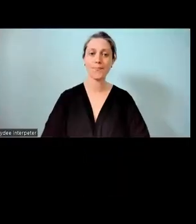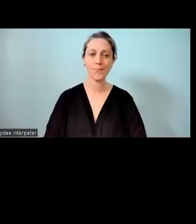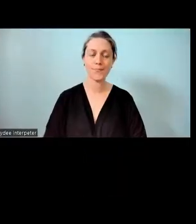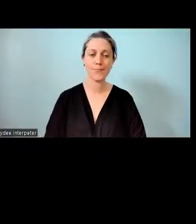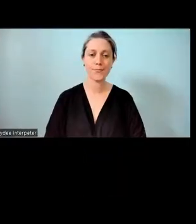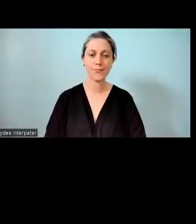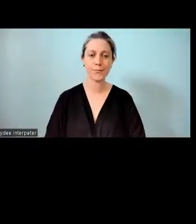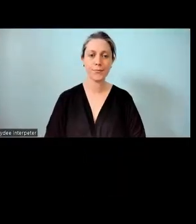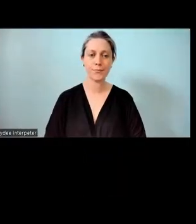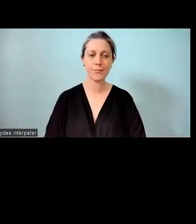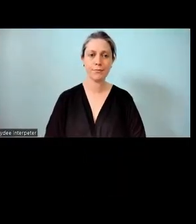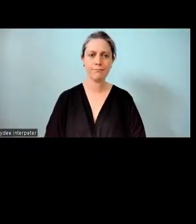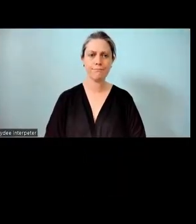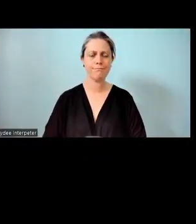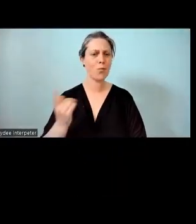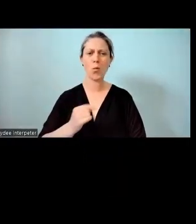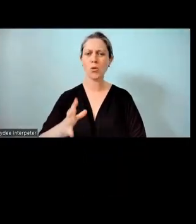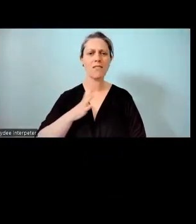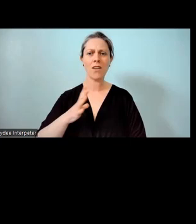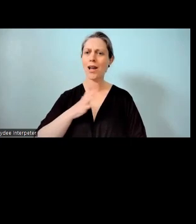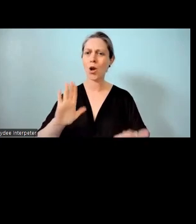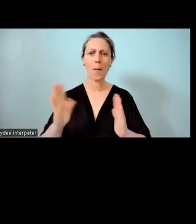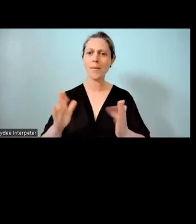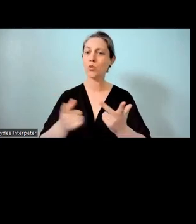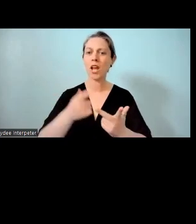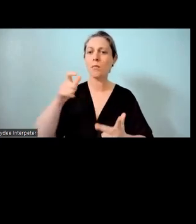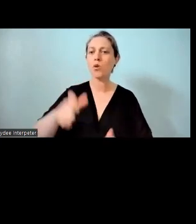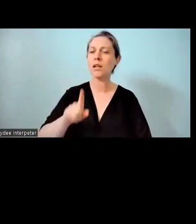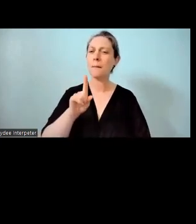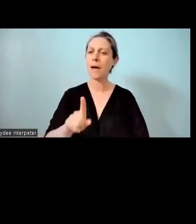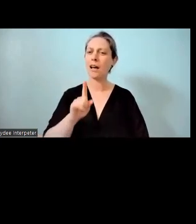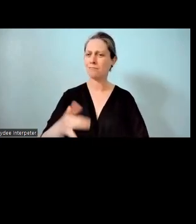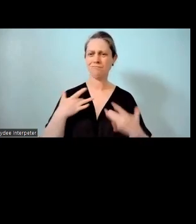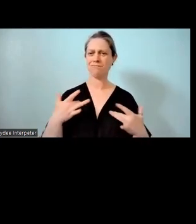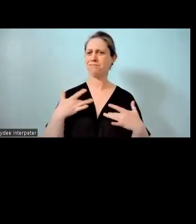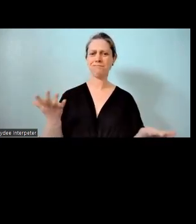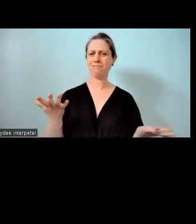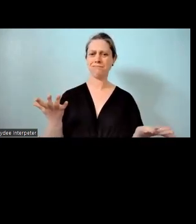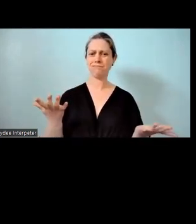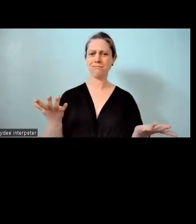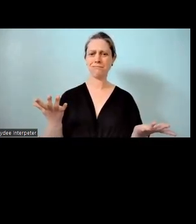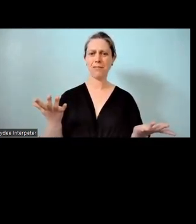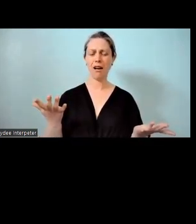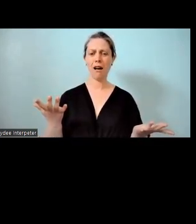We're we're doing fine compared to somebody else, right? But that's not who caress, right? What we really wanna know is have we developed